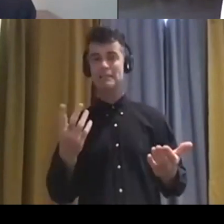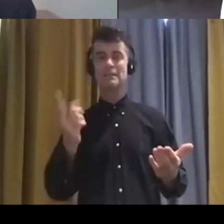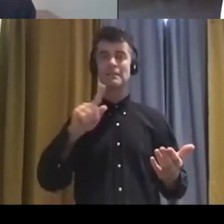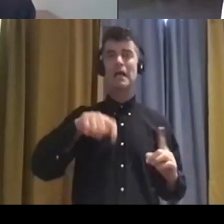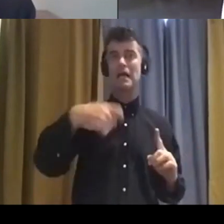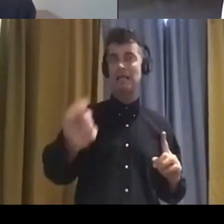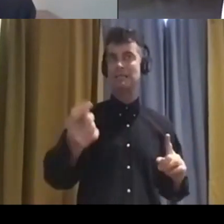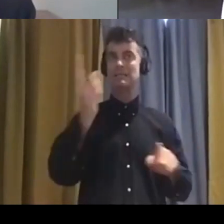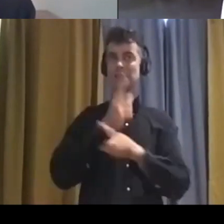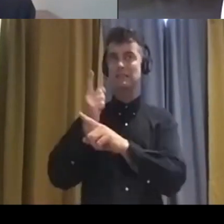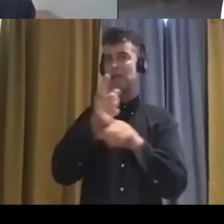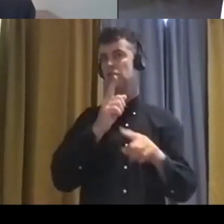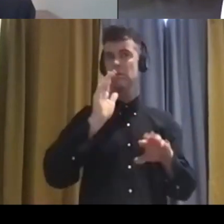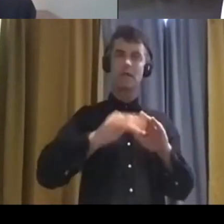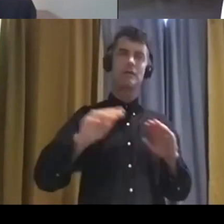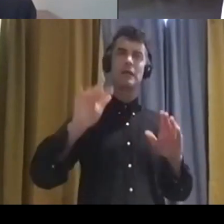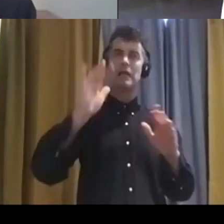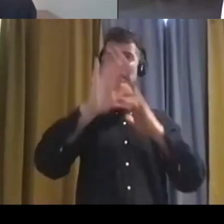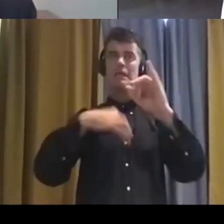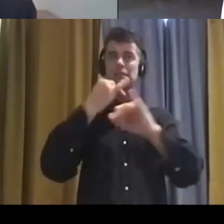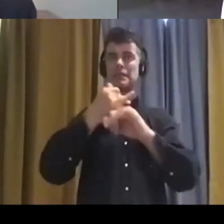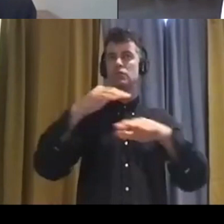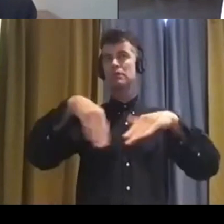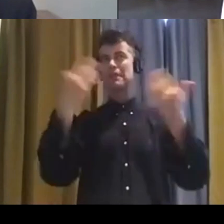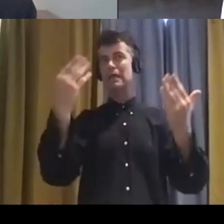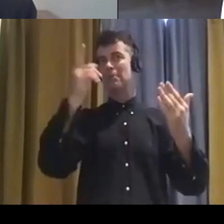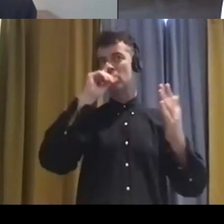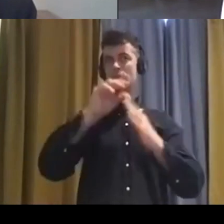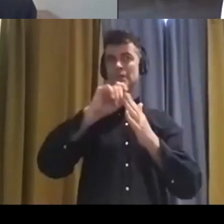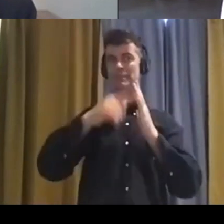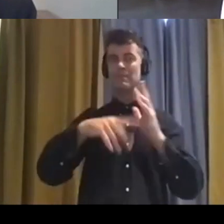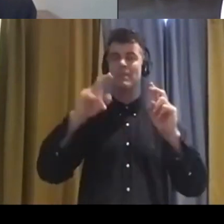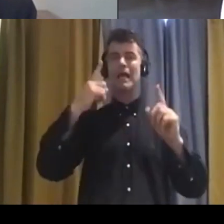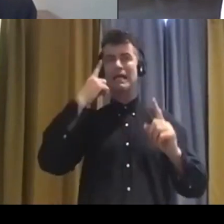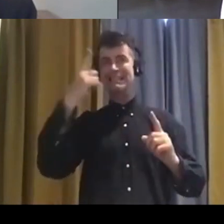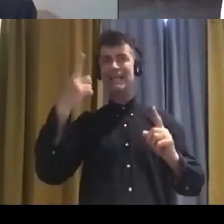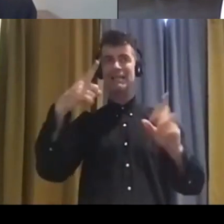it will be around International Day for People with Disabilities seeing the ability in disability.